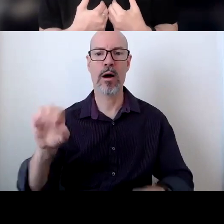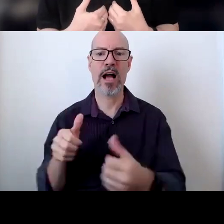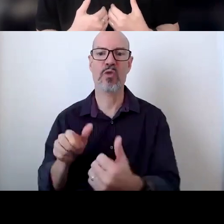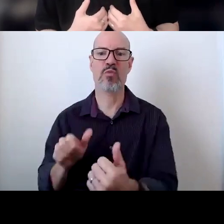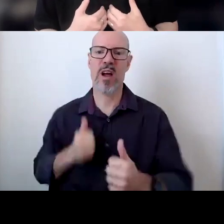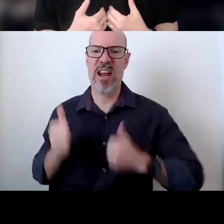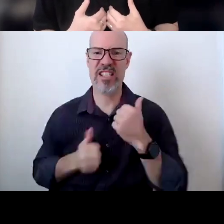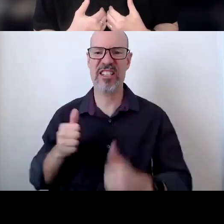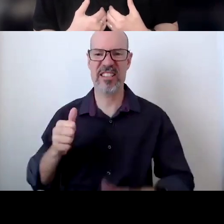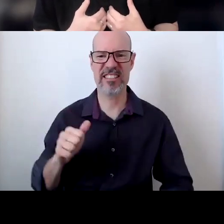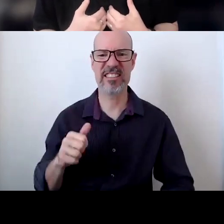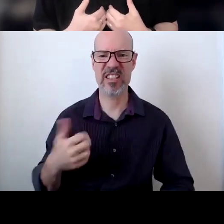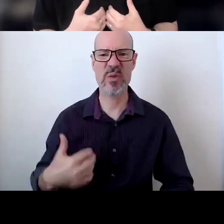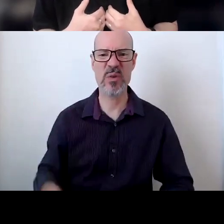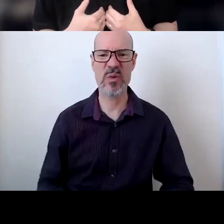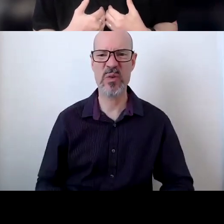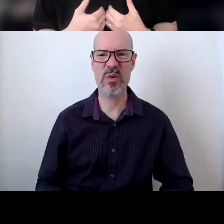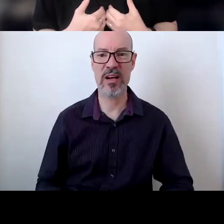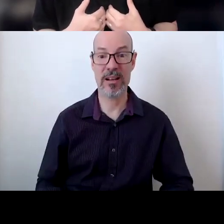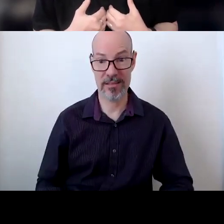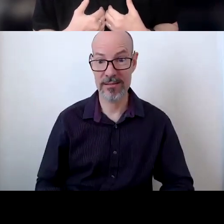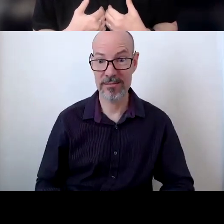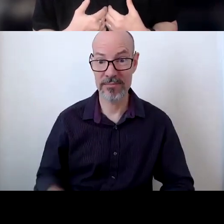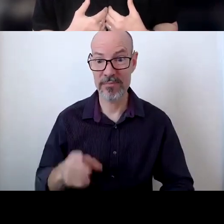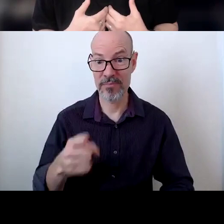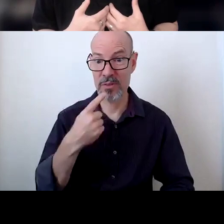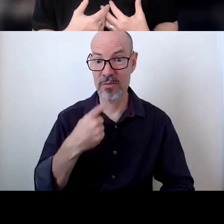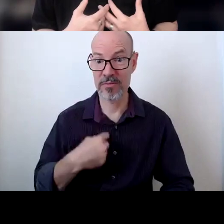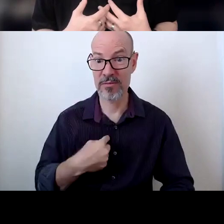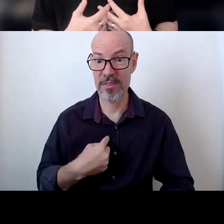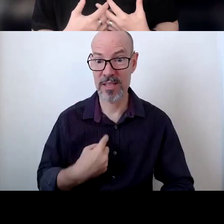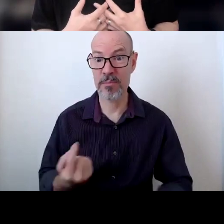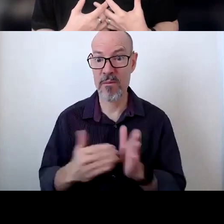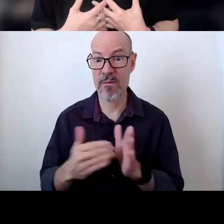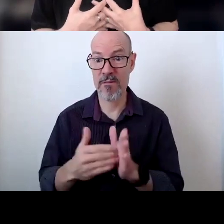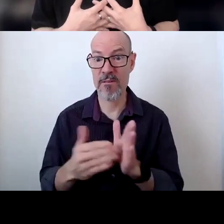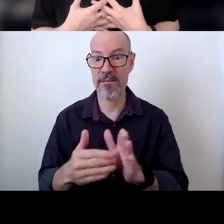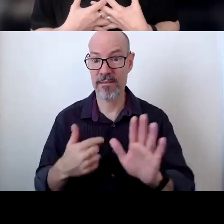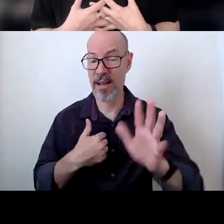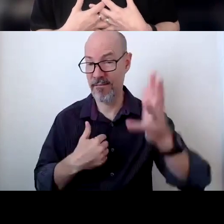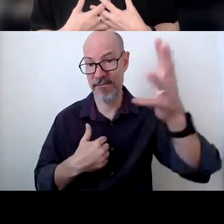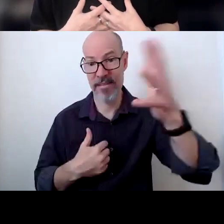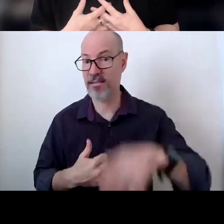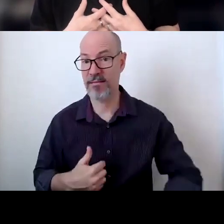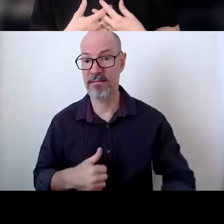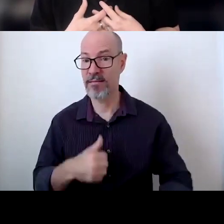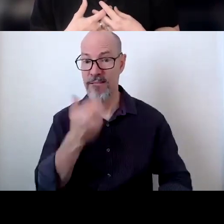Yeah, you only hear when you If you say it often enough, I will stop telling you I don't hear you.